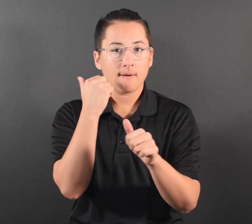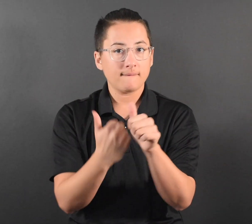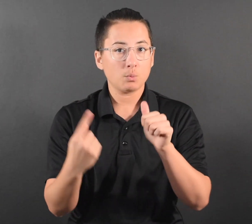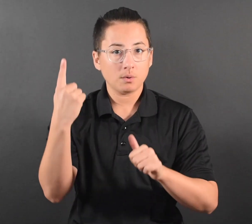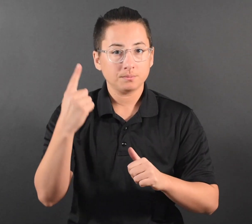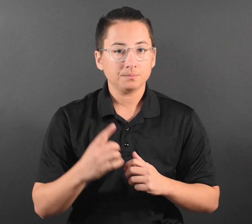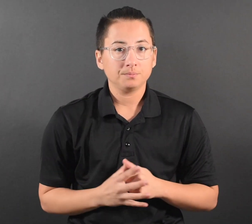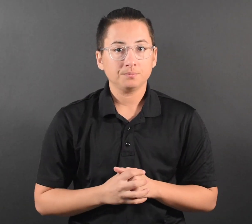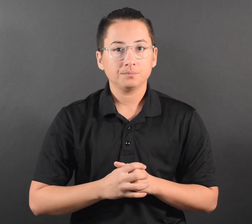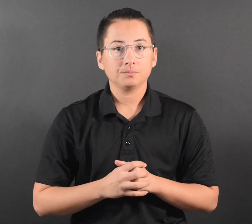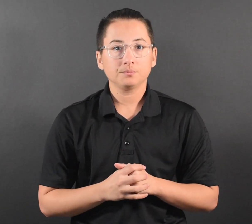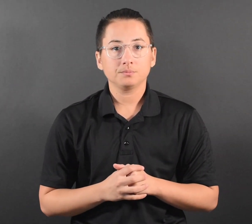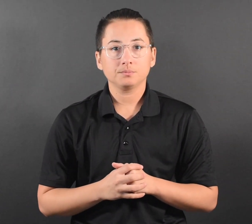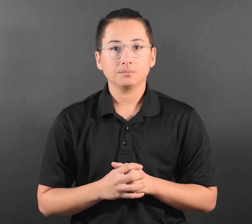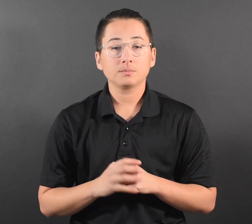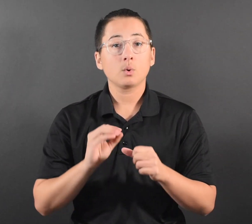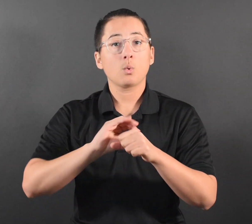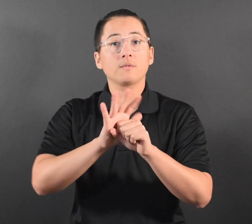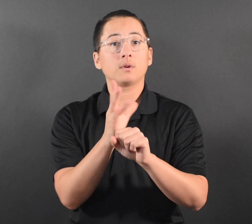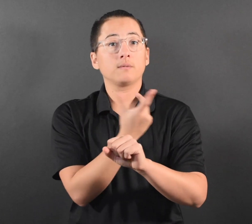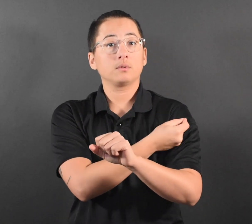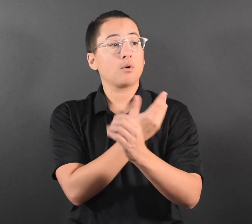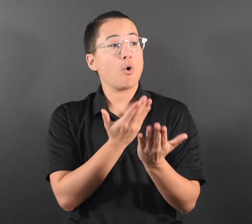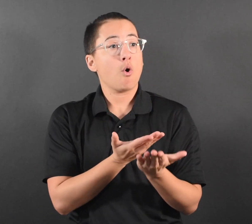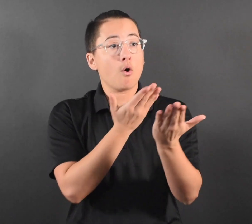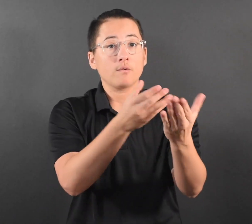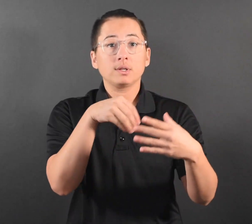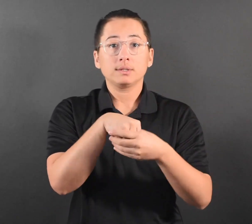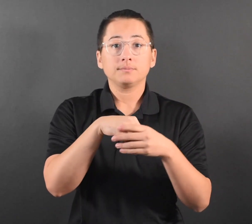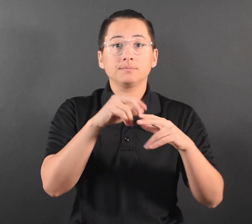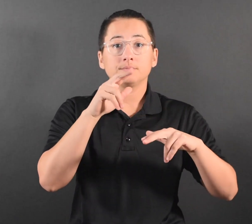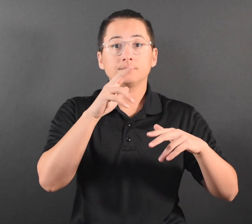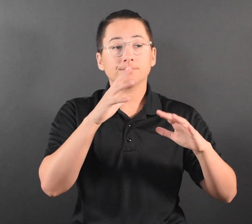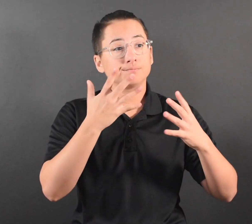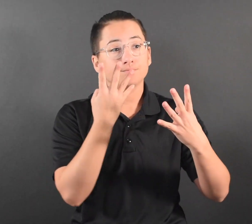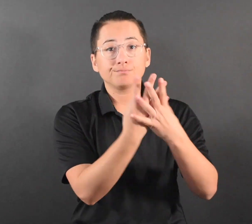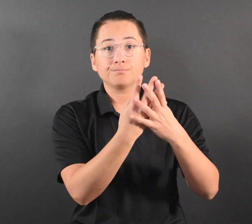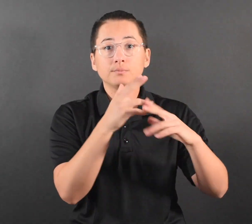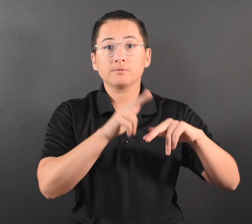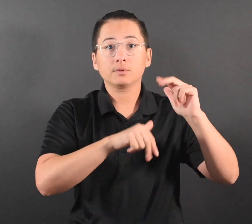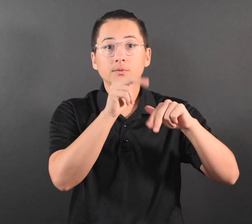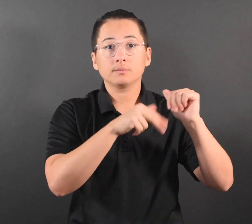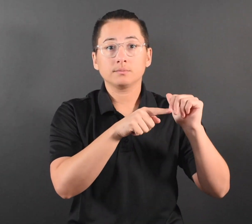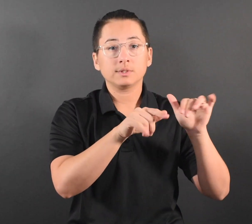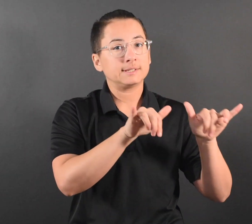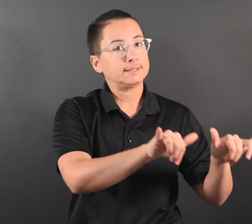• COVID-19 vaccine is free for everyone. • The COVID-19 vaccines offered in